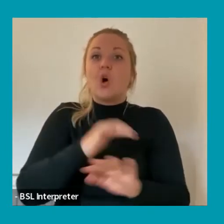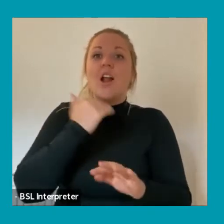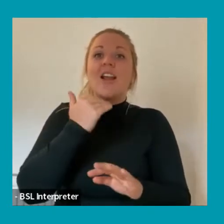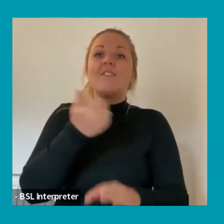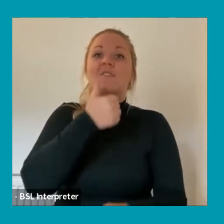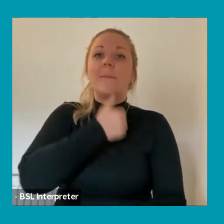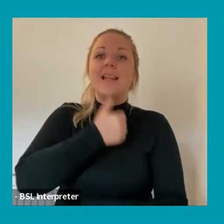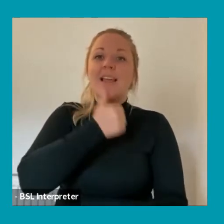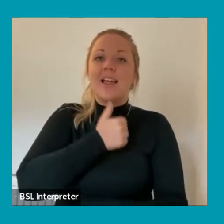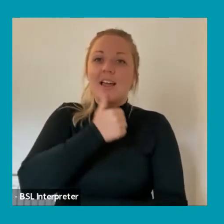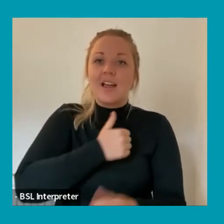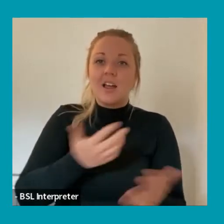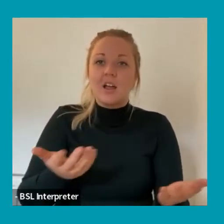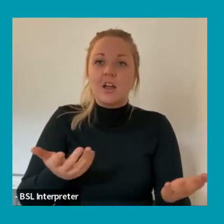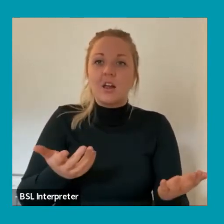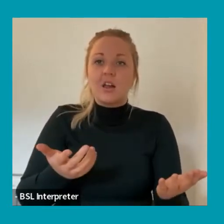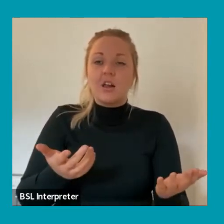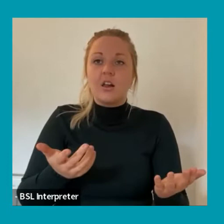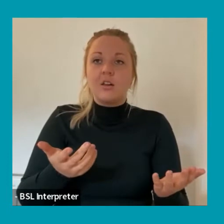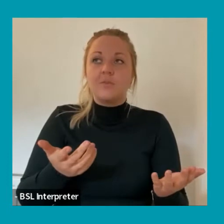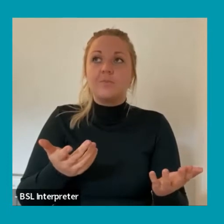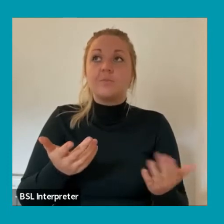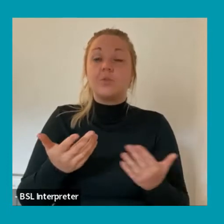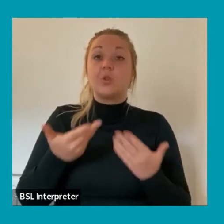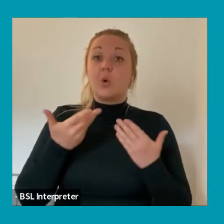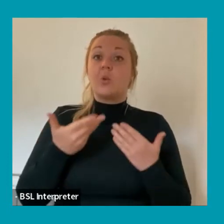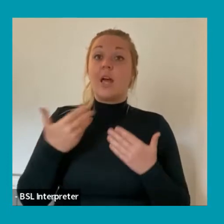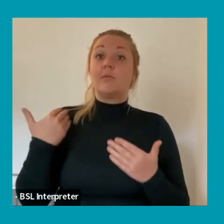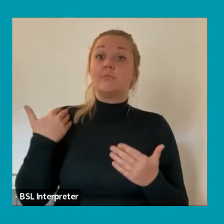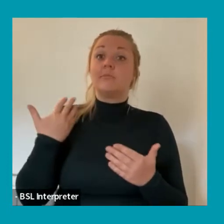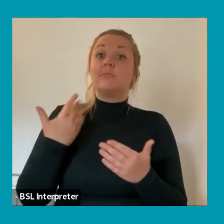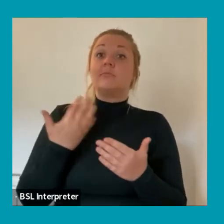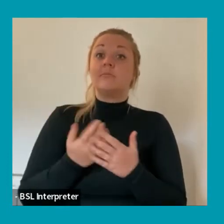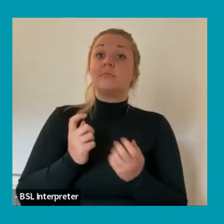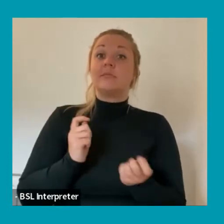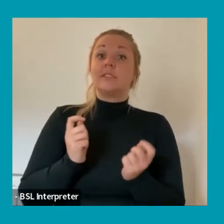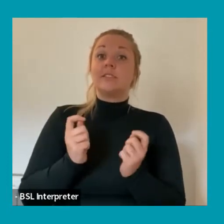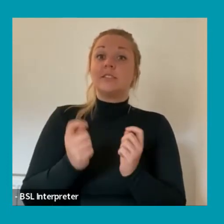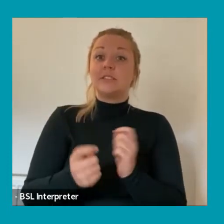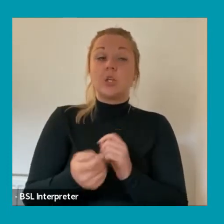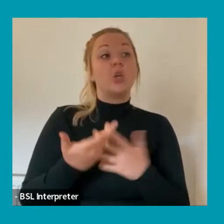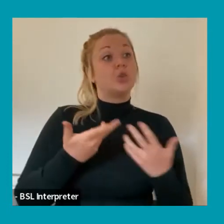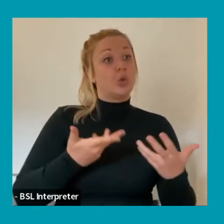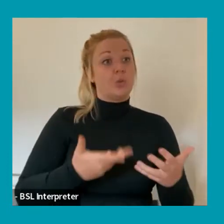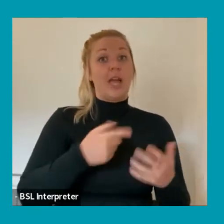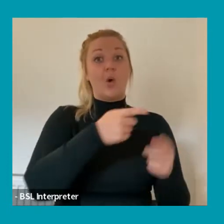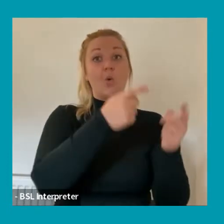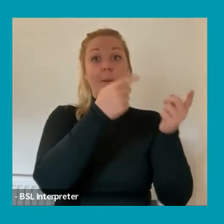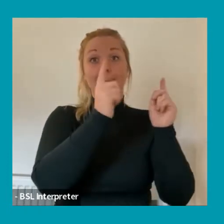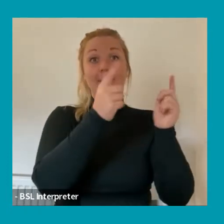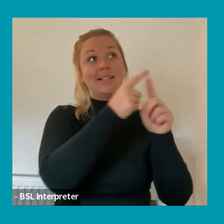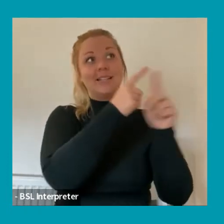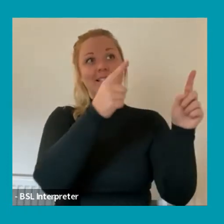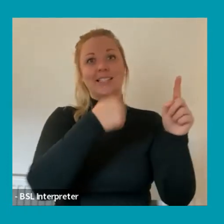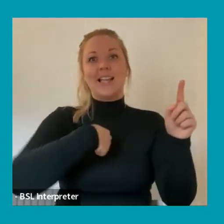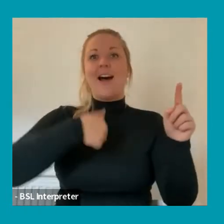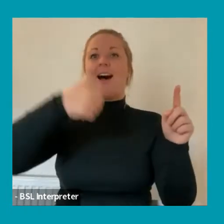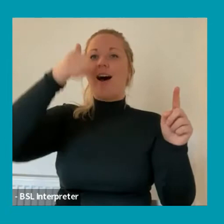So, I guess it a line Manager can be hang on a minute. I know what to do now. I can support somebody.